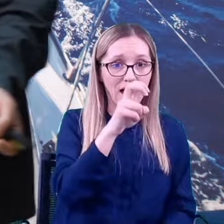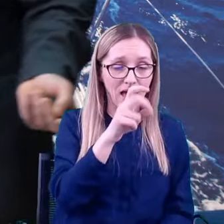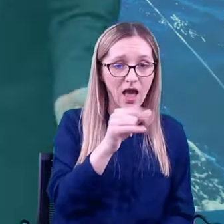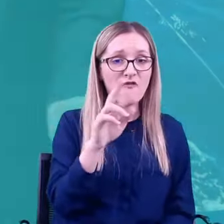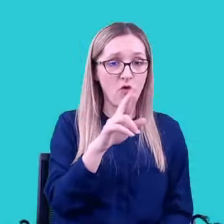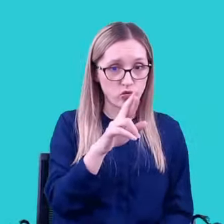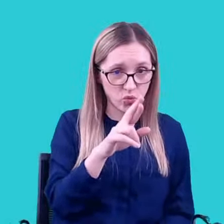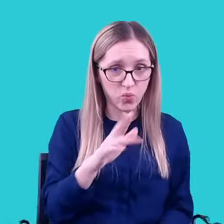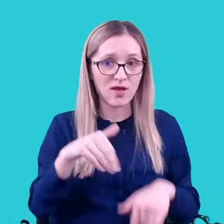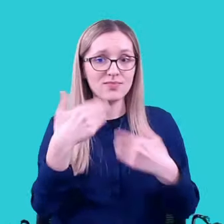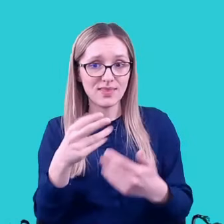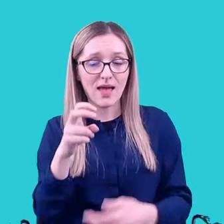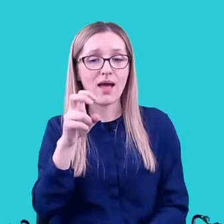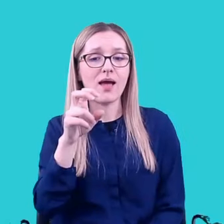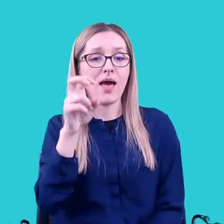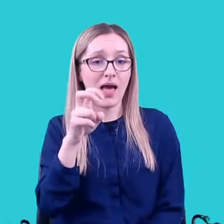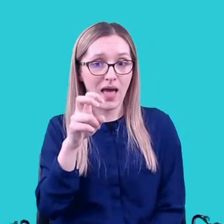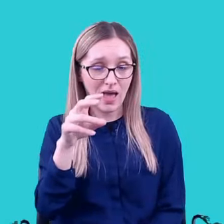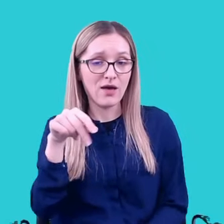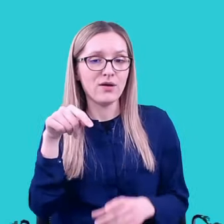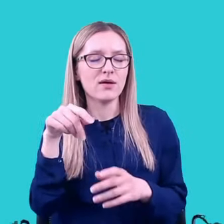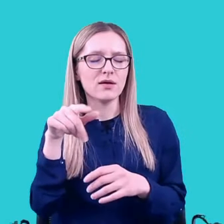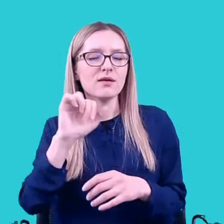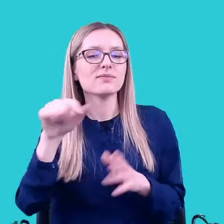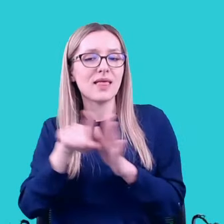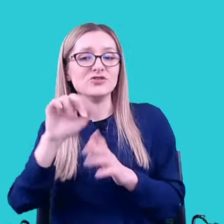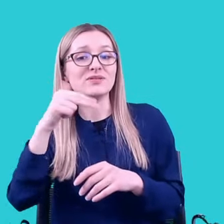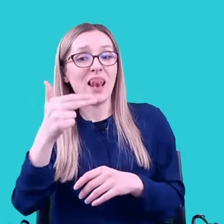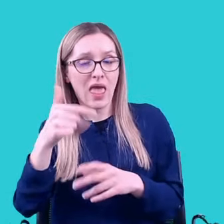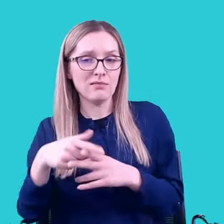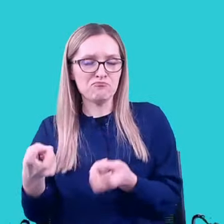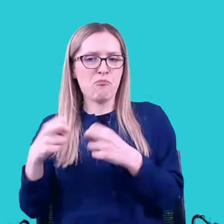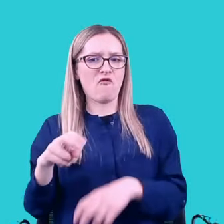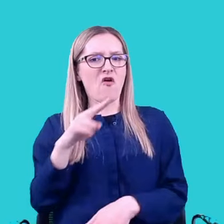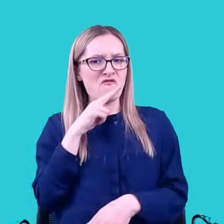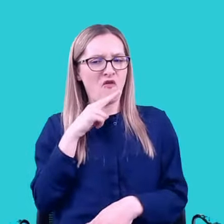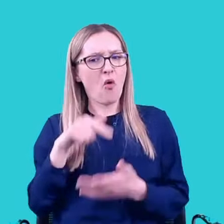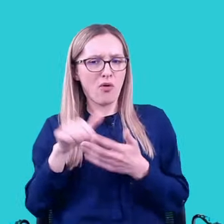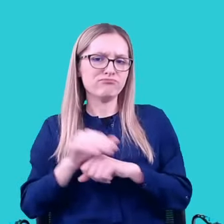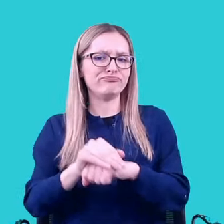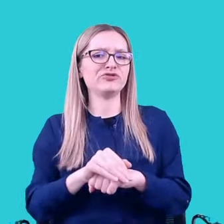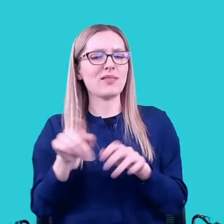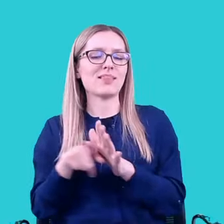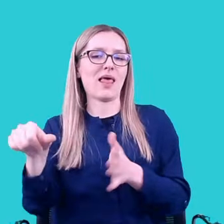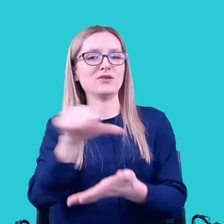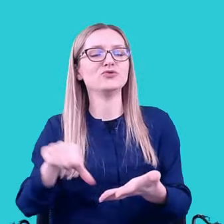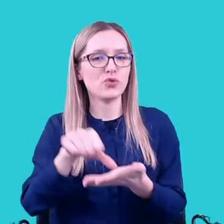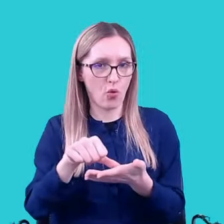It seems to be quite eco-friendly, don’t you think? Therefore, fuel cells, and the hydrogen system in general,